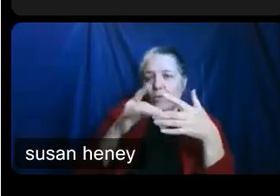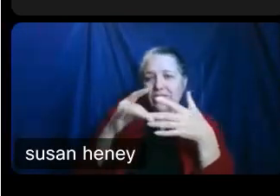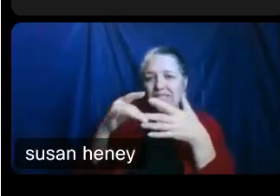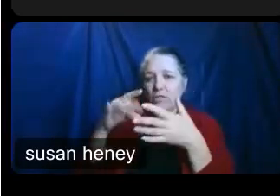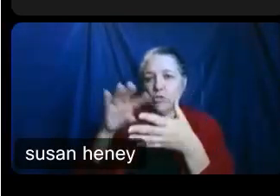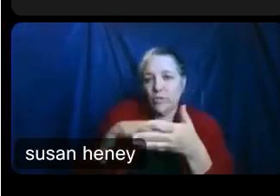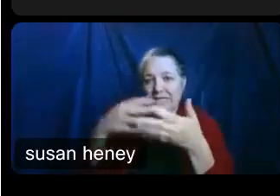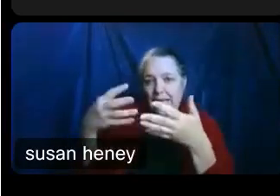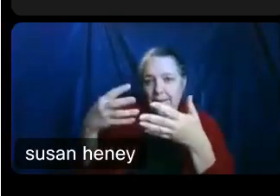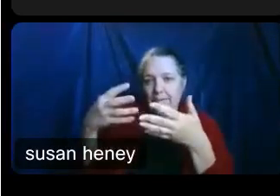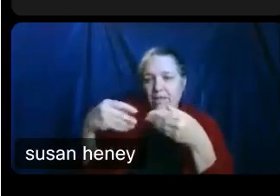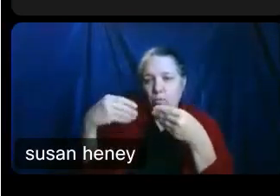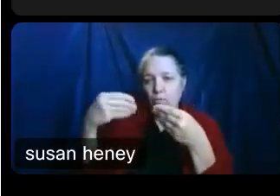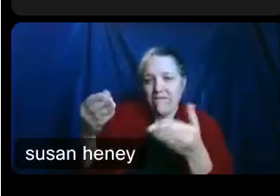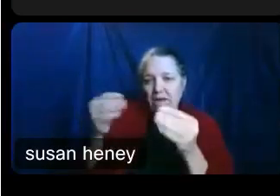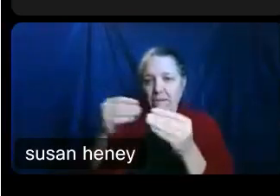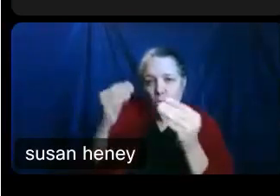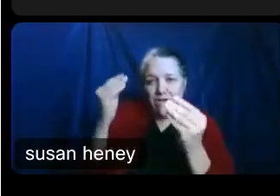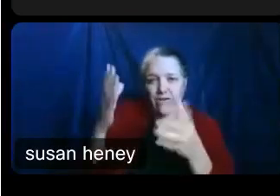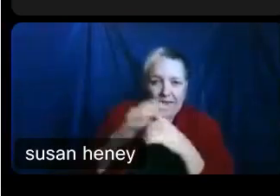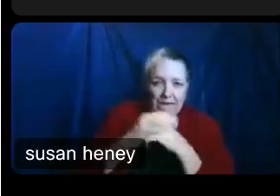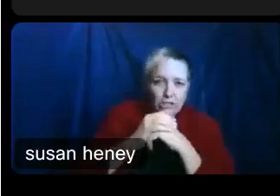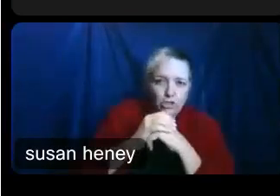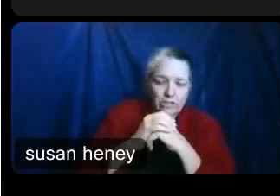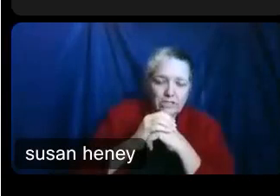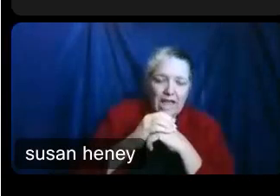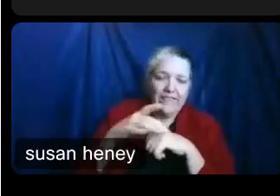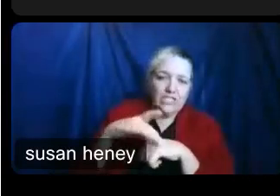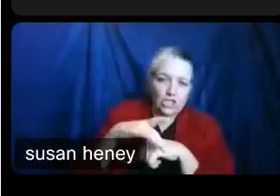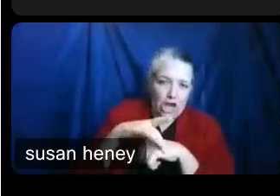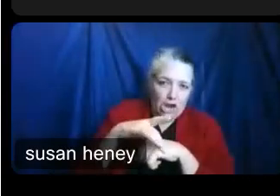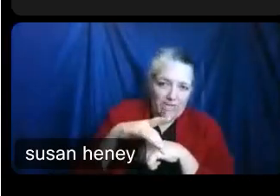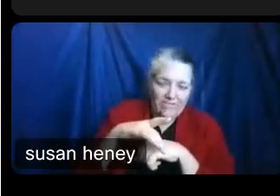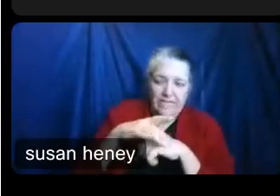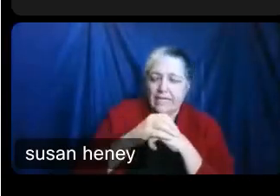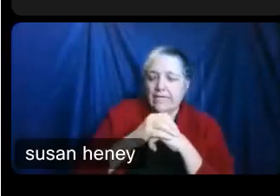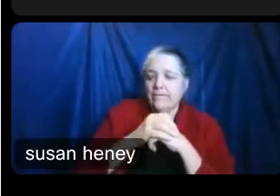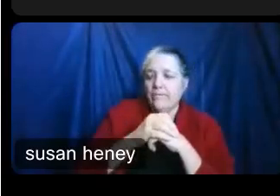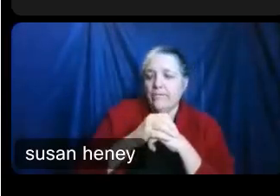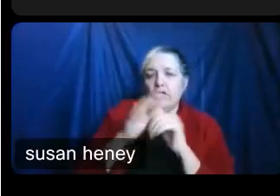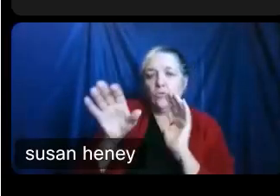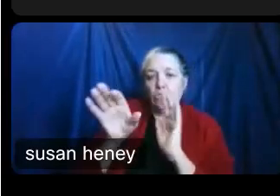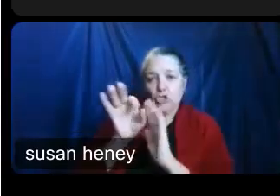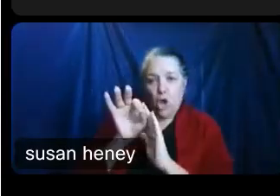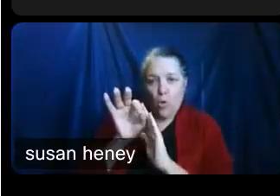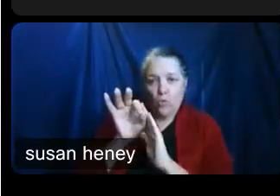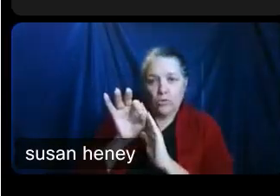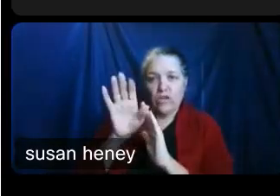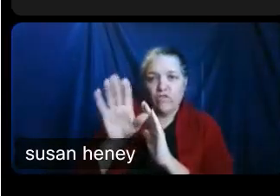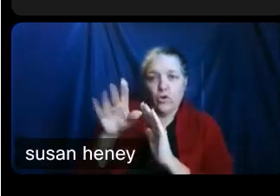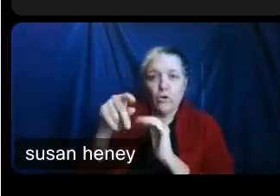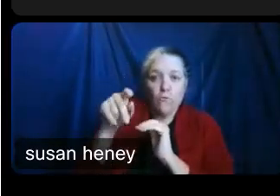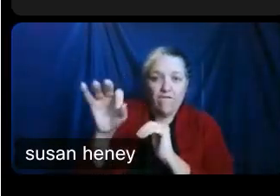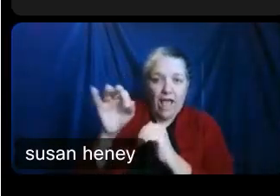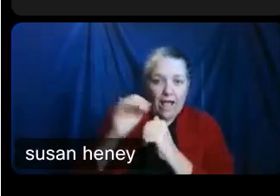give you more information on the geography that you selected for your geographic profile.